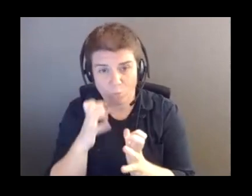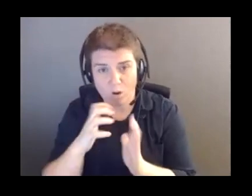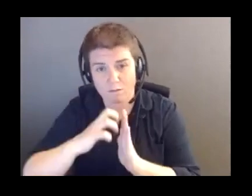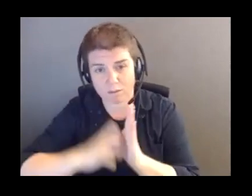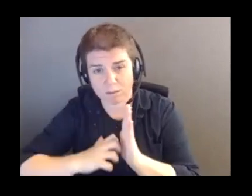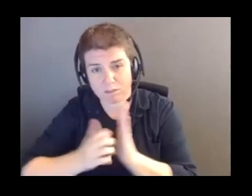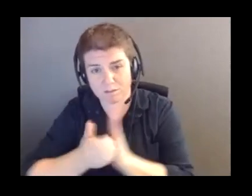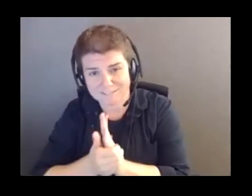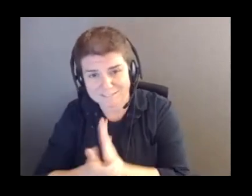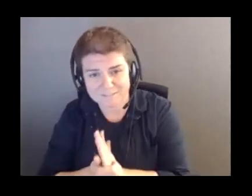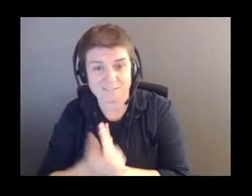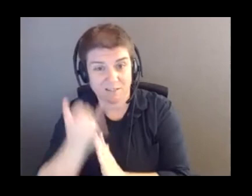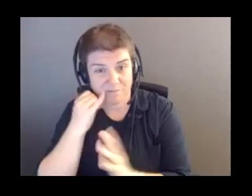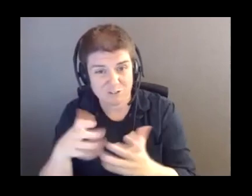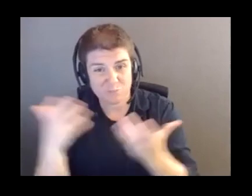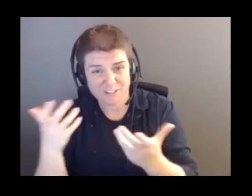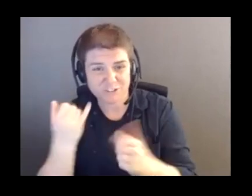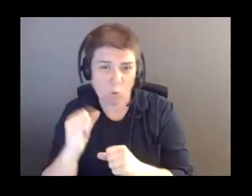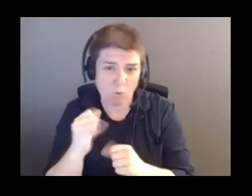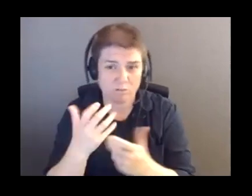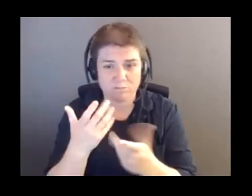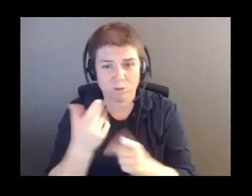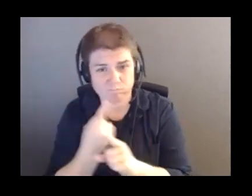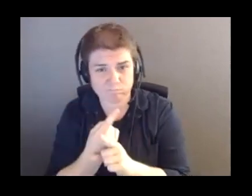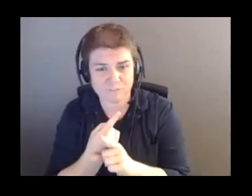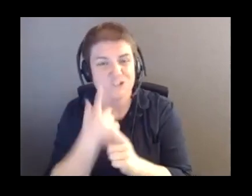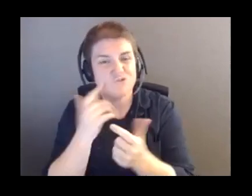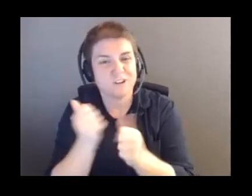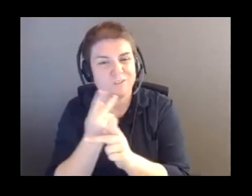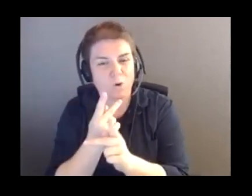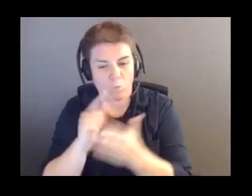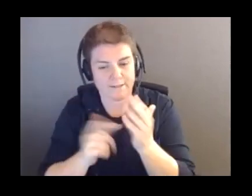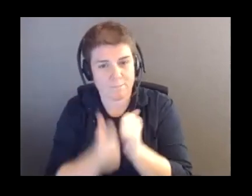support area. Direct their attention to the most important elements of what you're sharing.